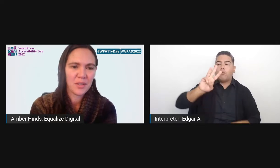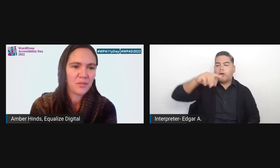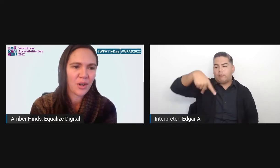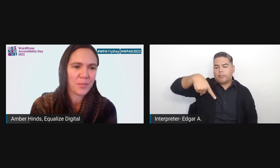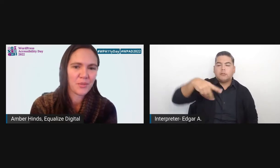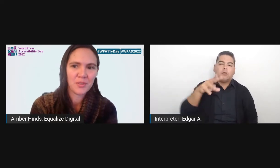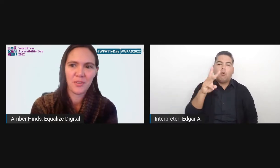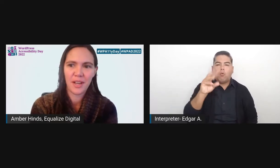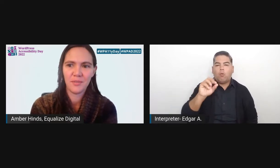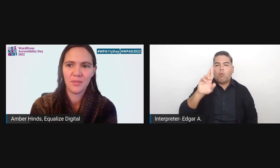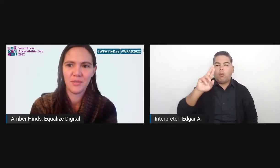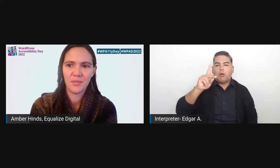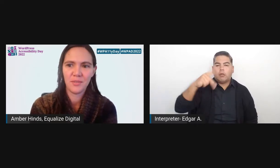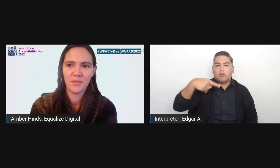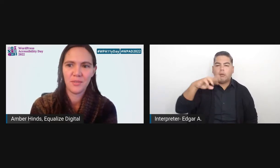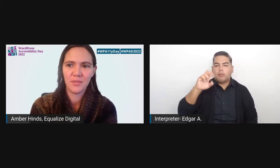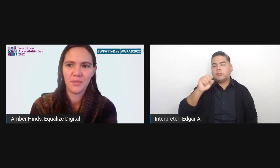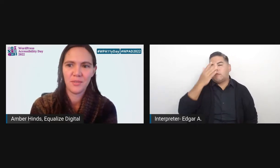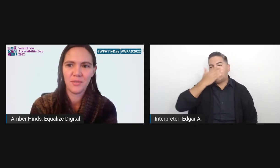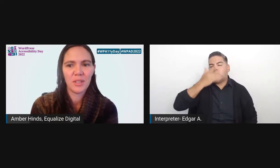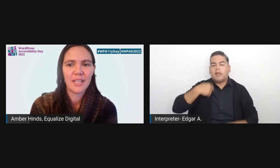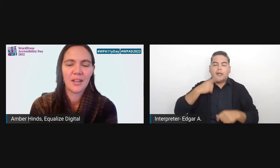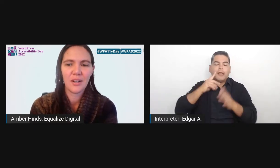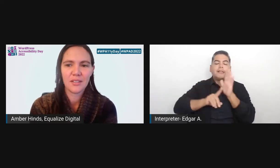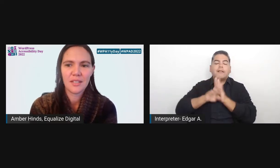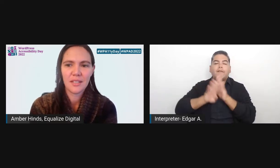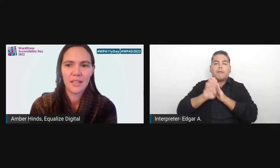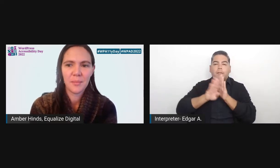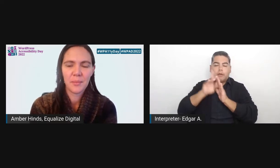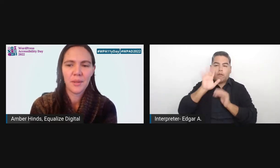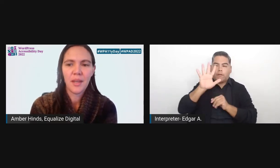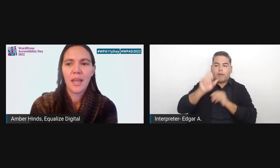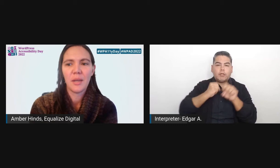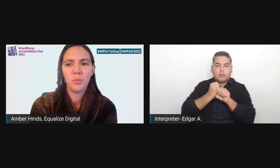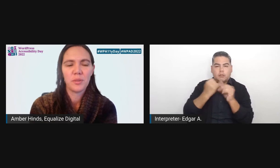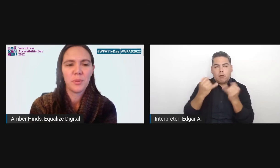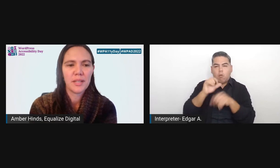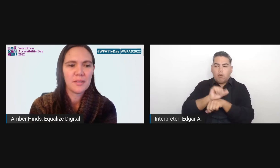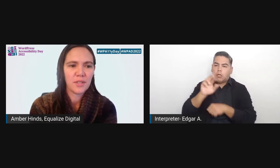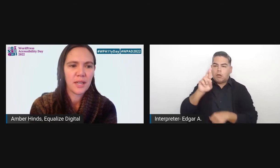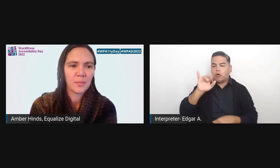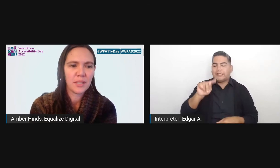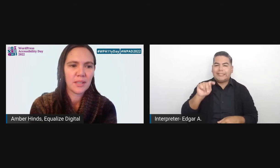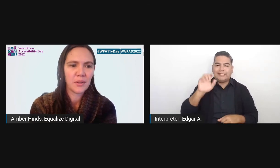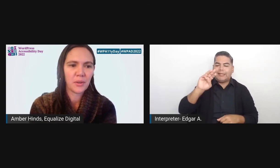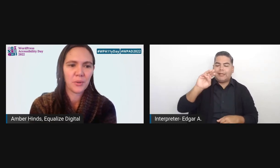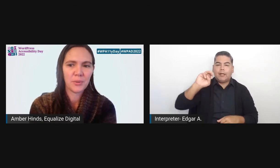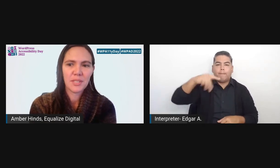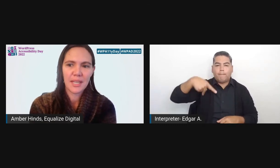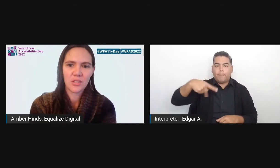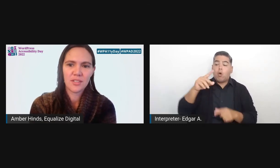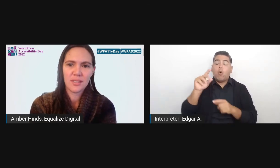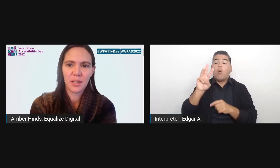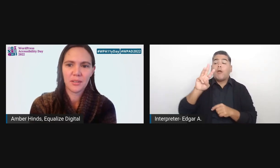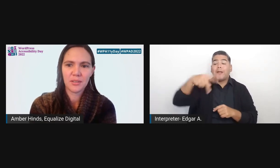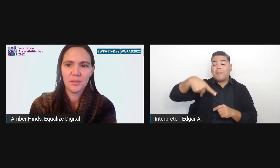for almost five years. He's currently working at rtCamp, a WordPress VIP-gold agency partner